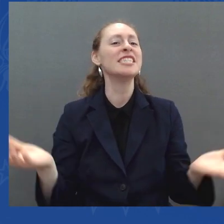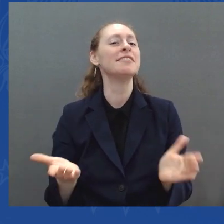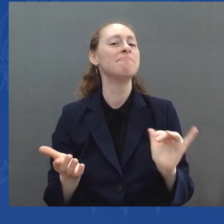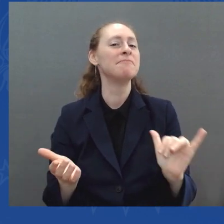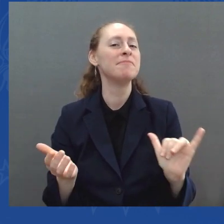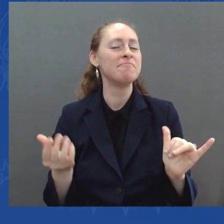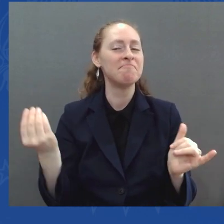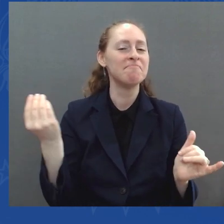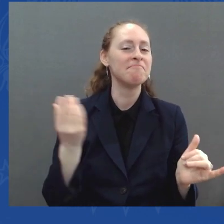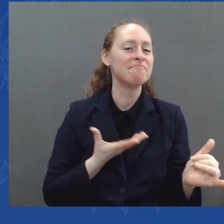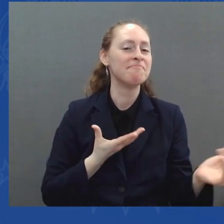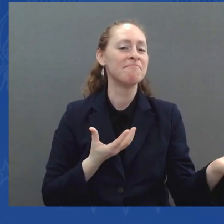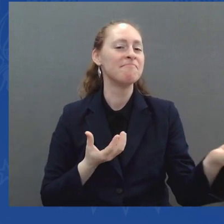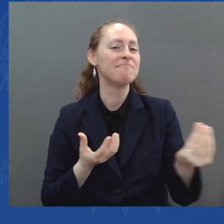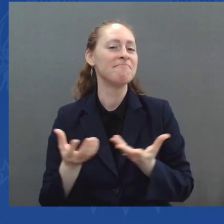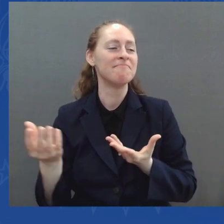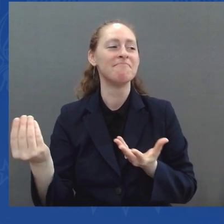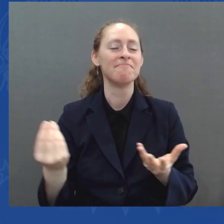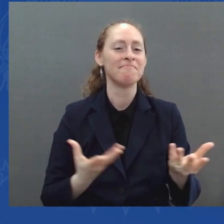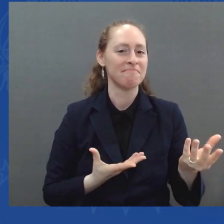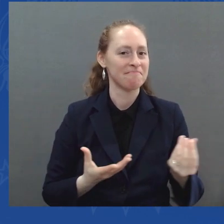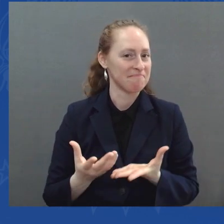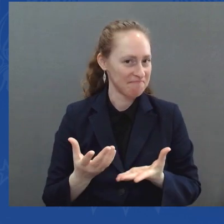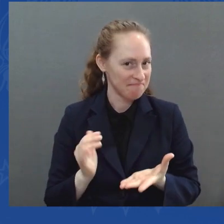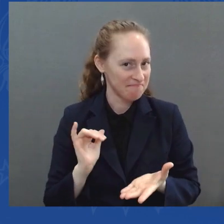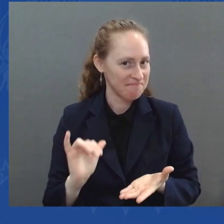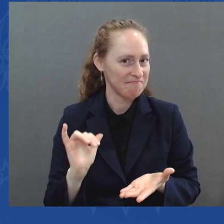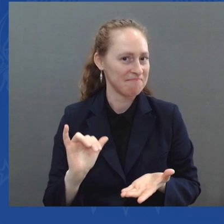Apparently Secret Service agents have to wear aviator glasses now.